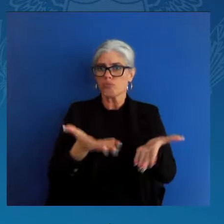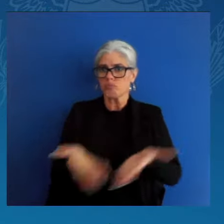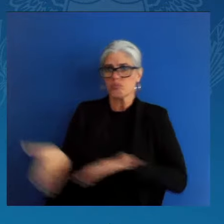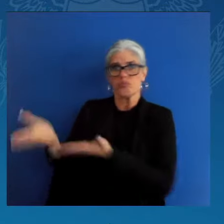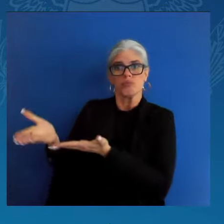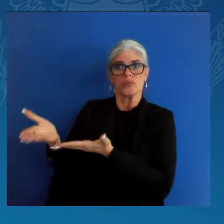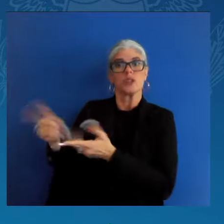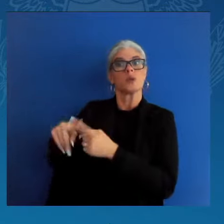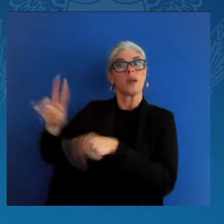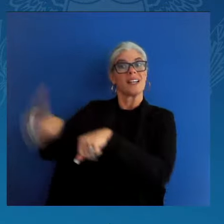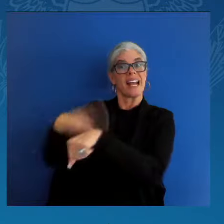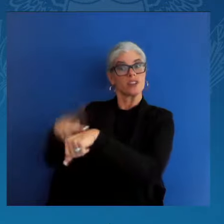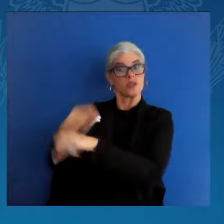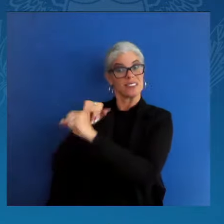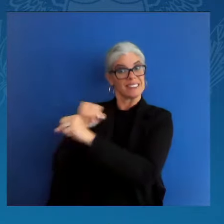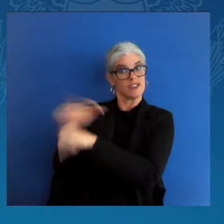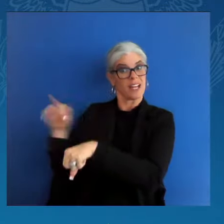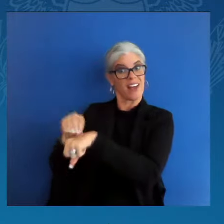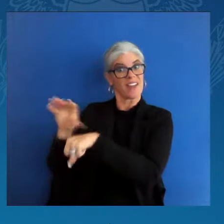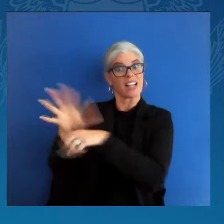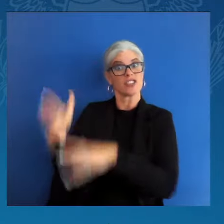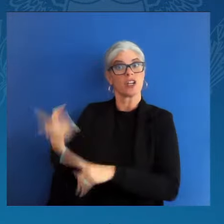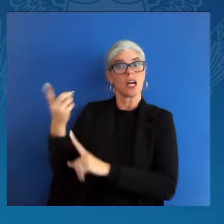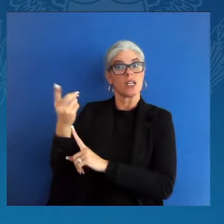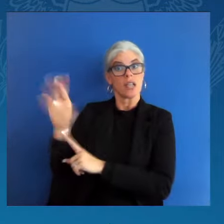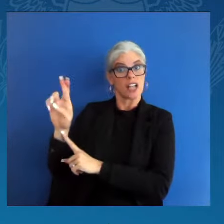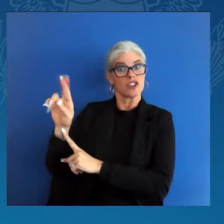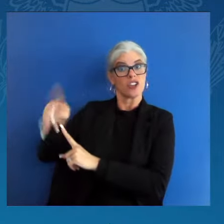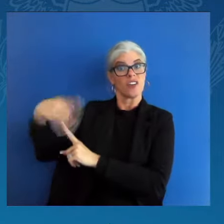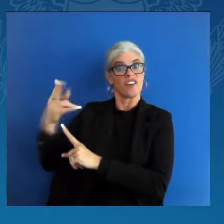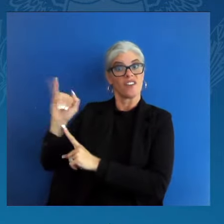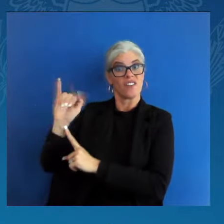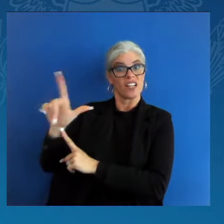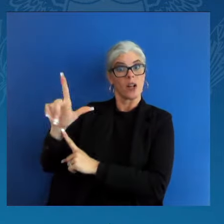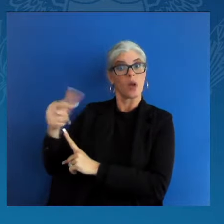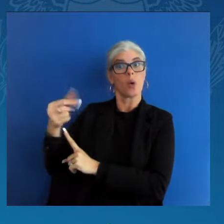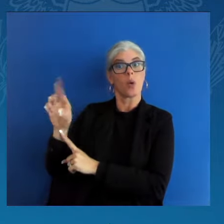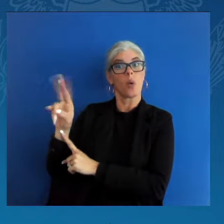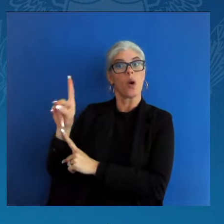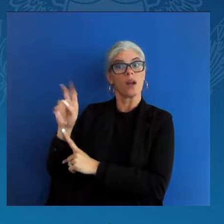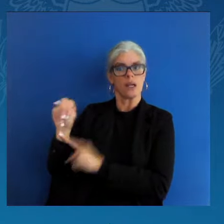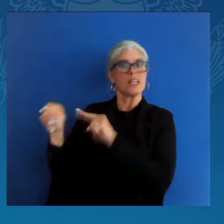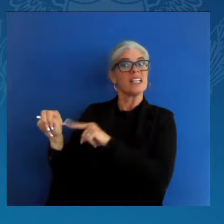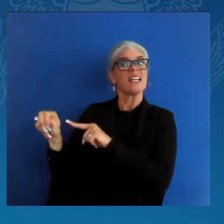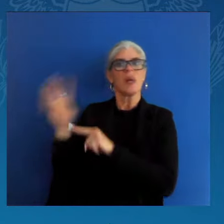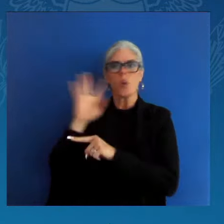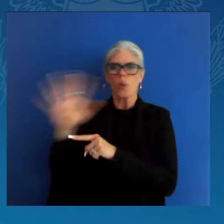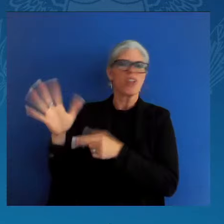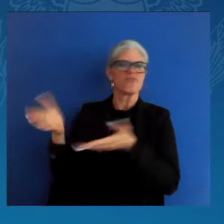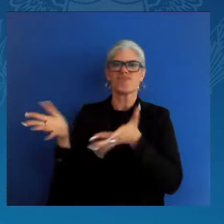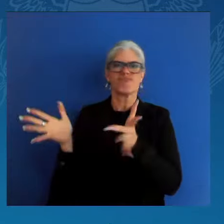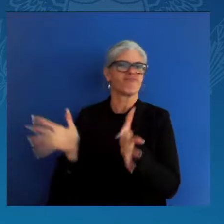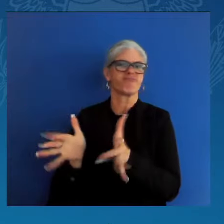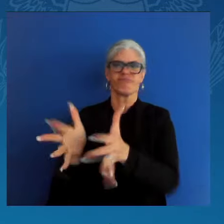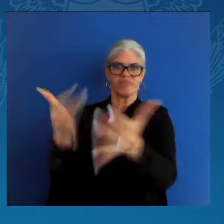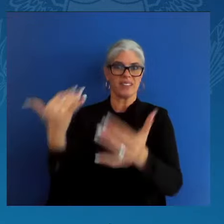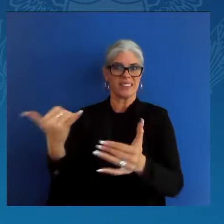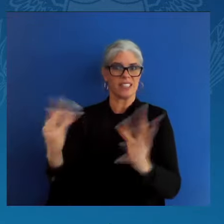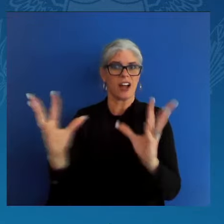is a place of extraordinary opportunity. So, our task, dare I say our duty,